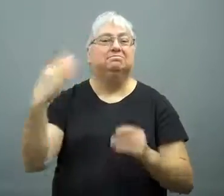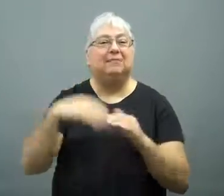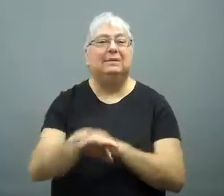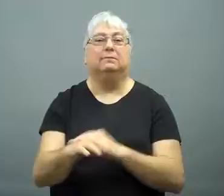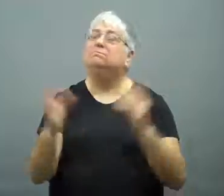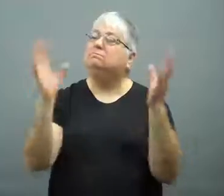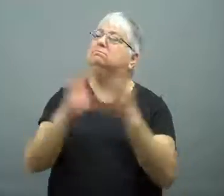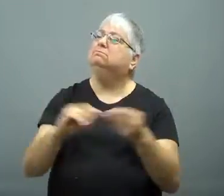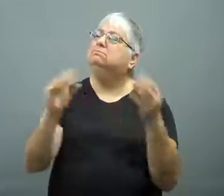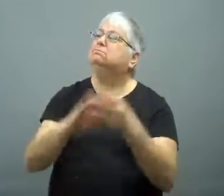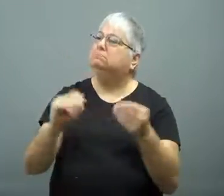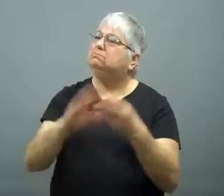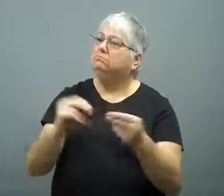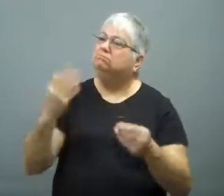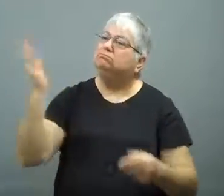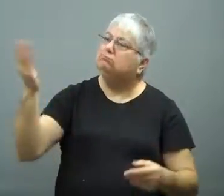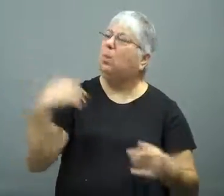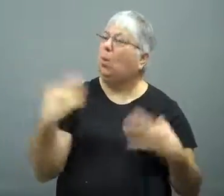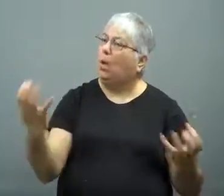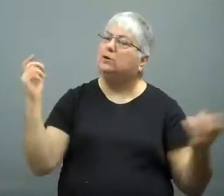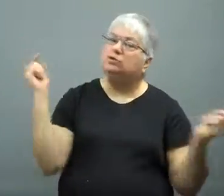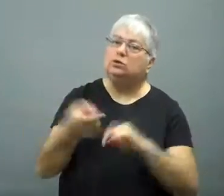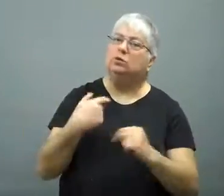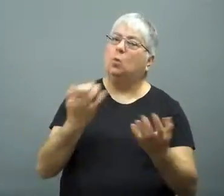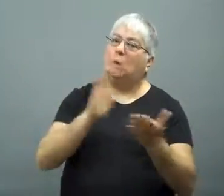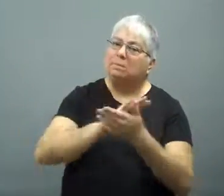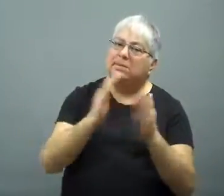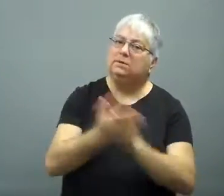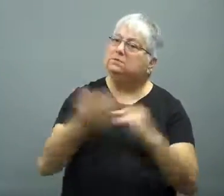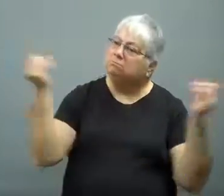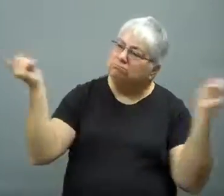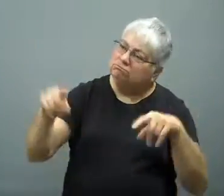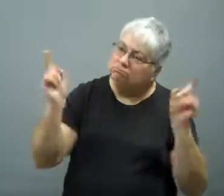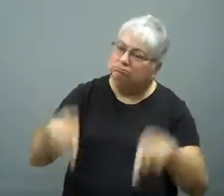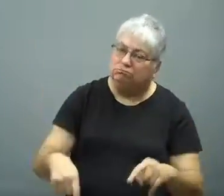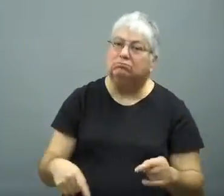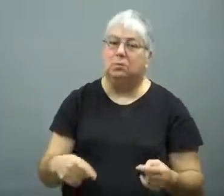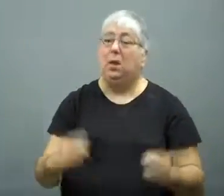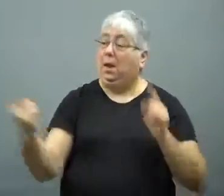There, he gave a speech saying he wanted change and to make peace.